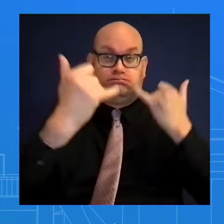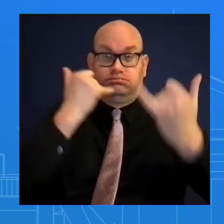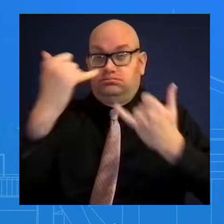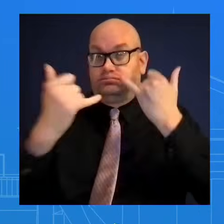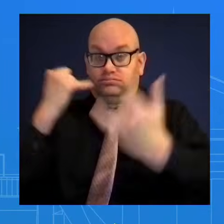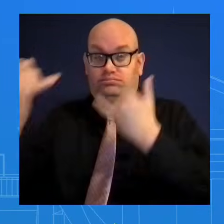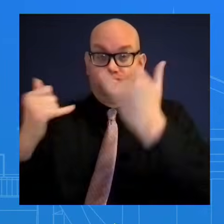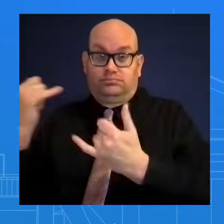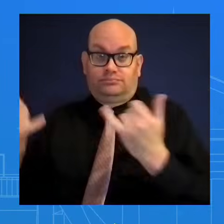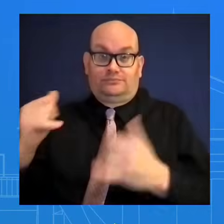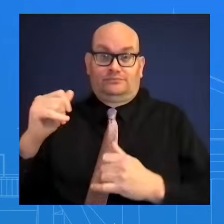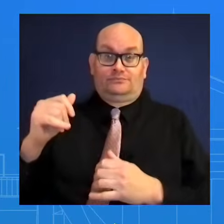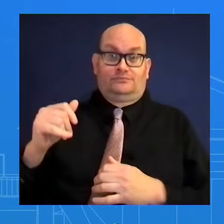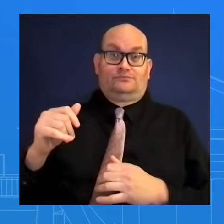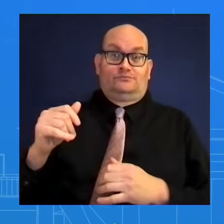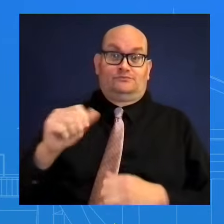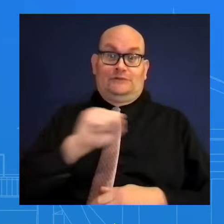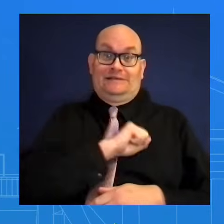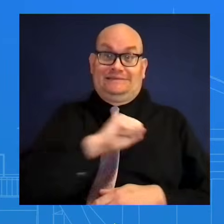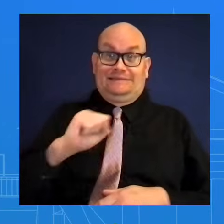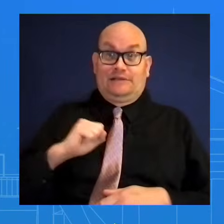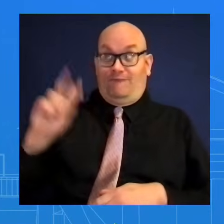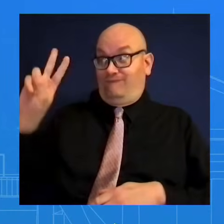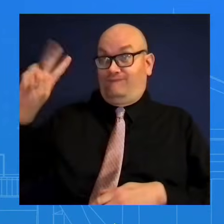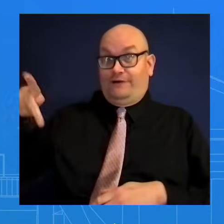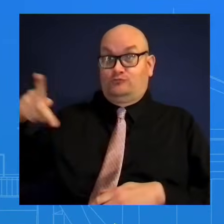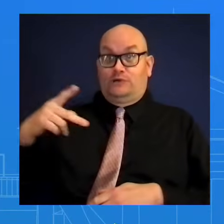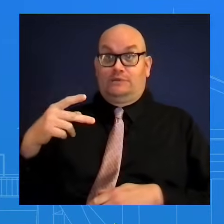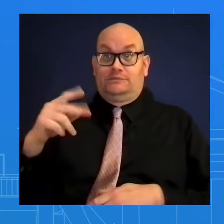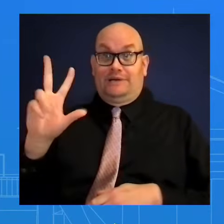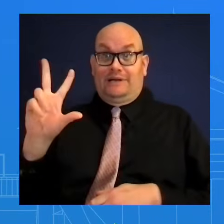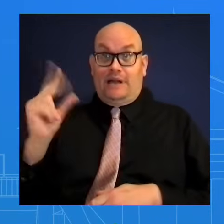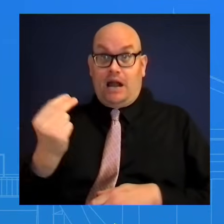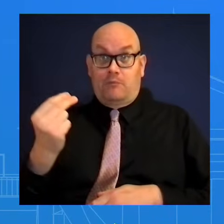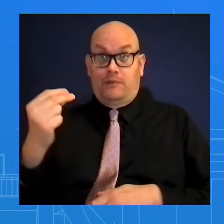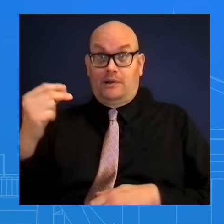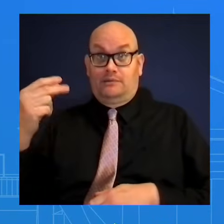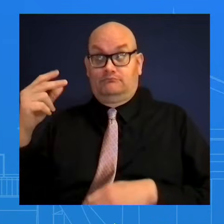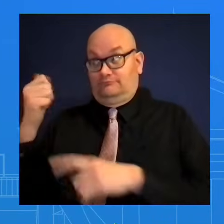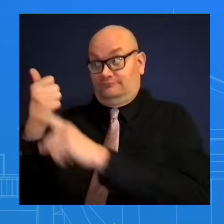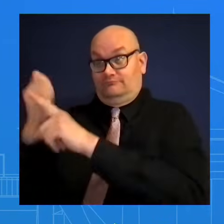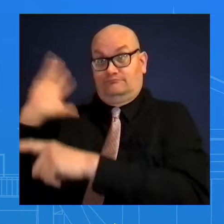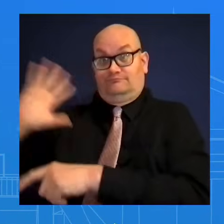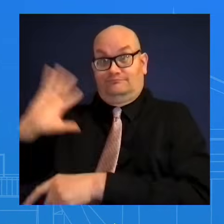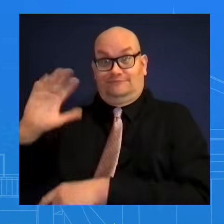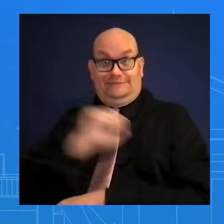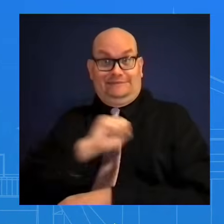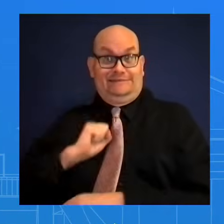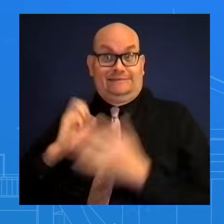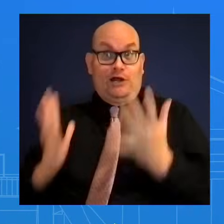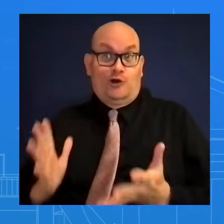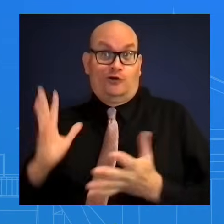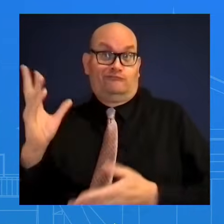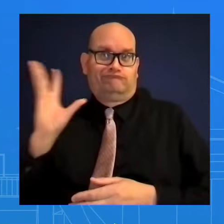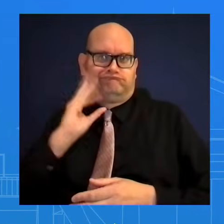He takes these -- these conversations and relationships very seriously. He has relationships with members of Congress that he's had for some time now.